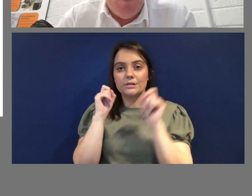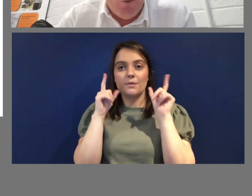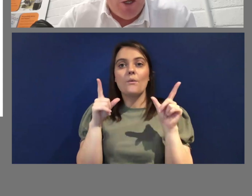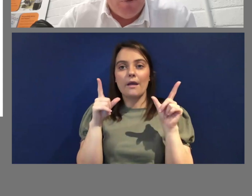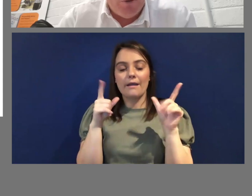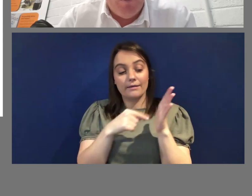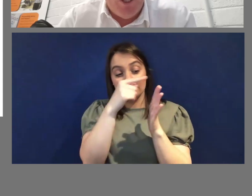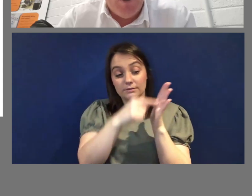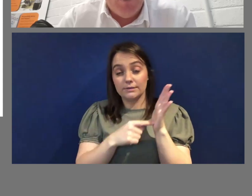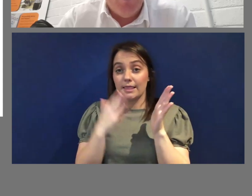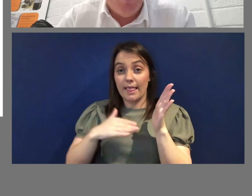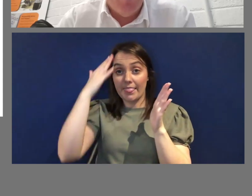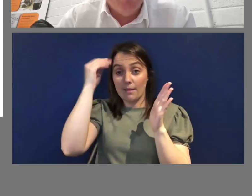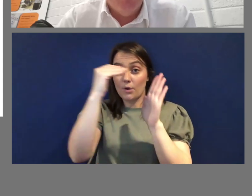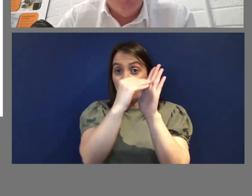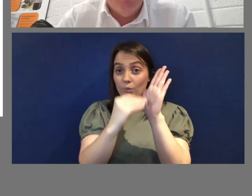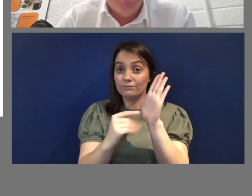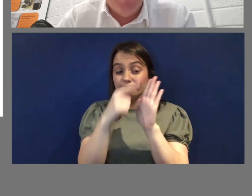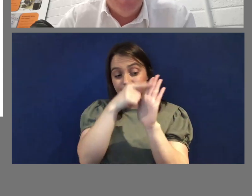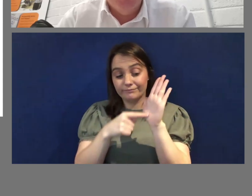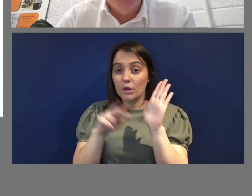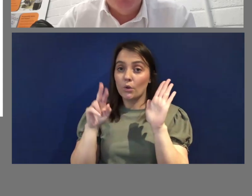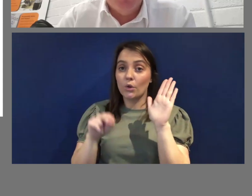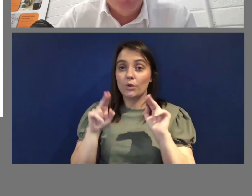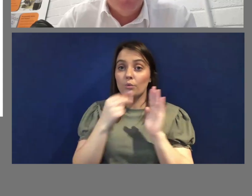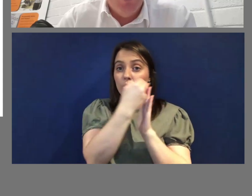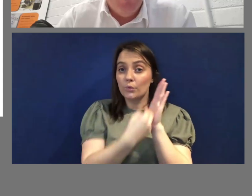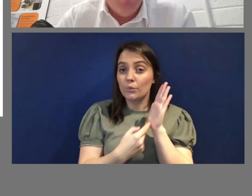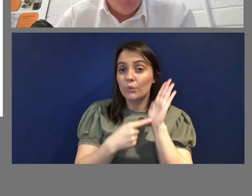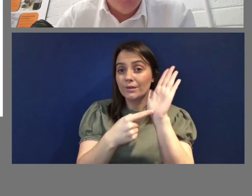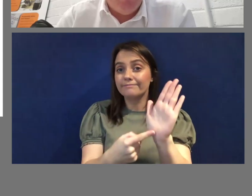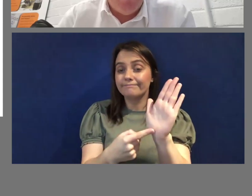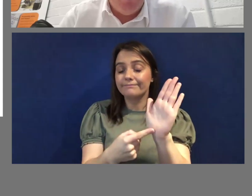making them aware of some of the requirements of the regulations but also the reason for the